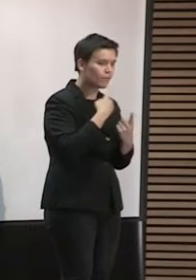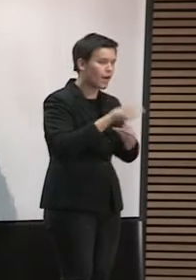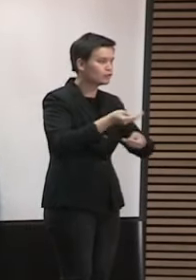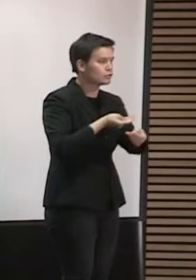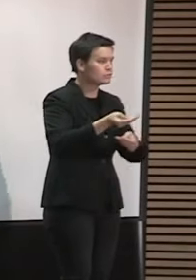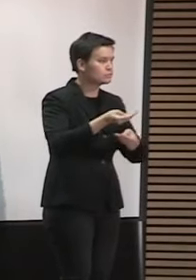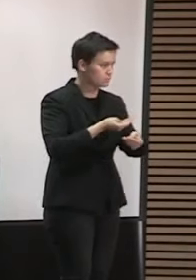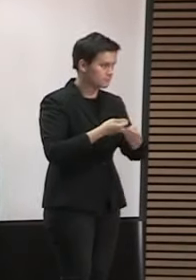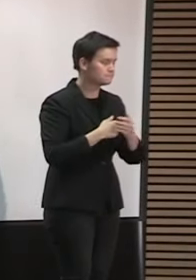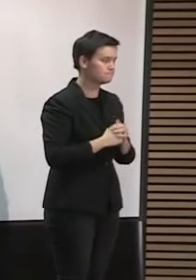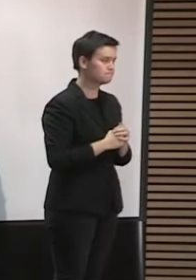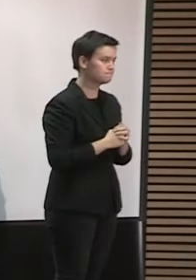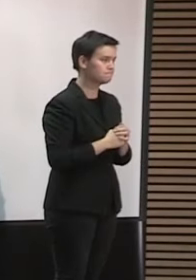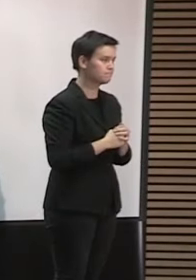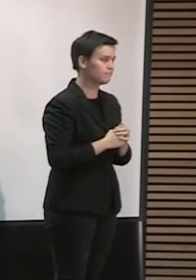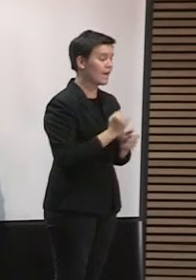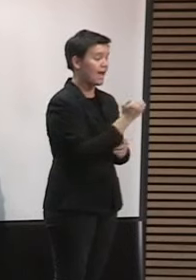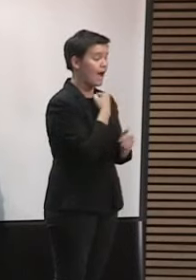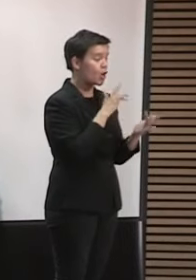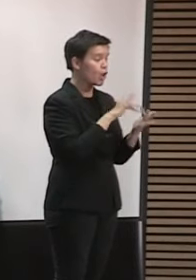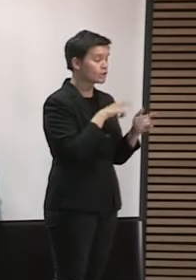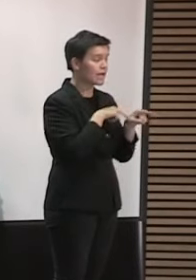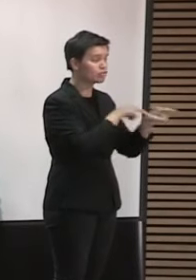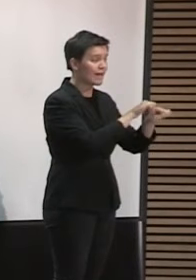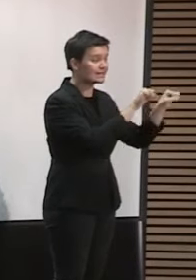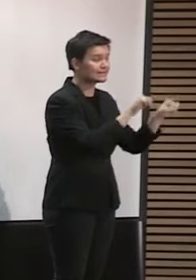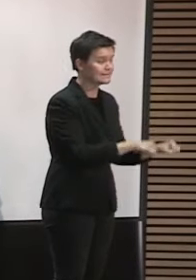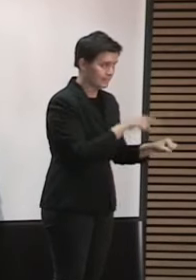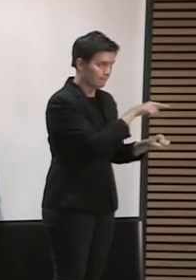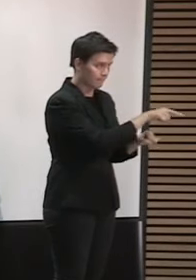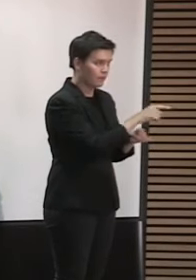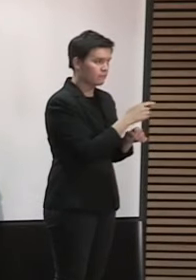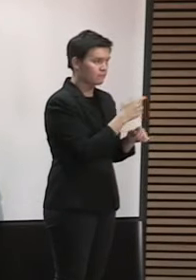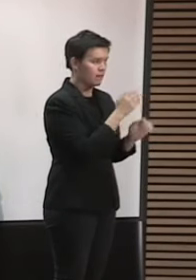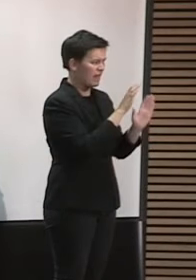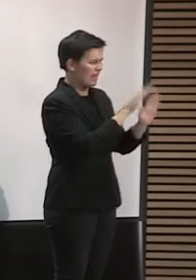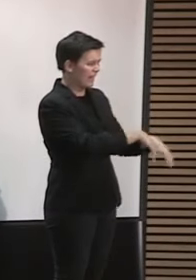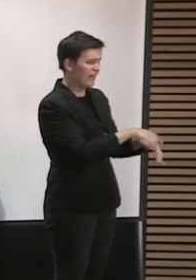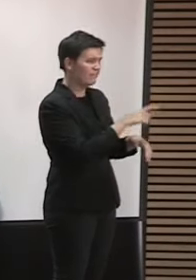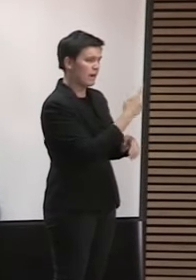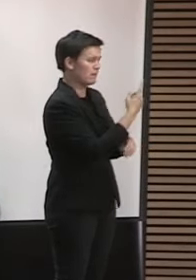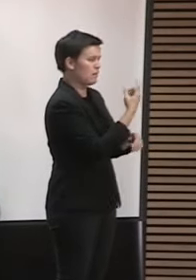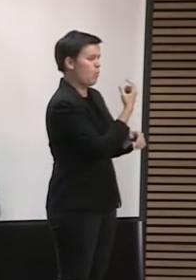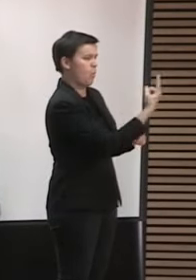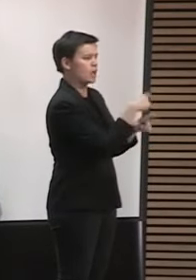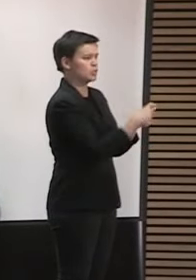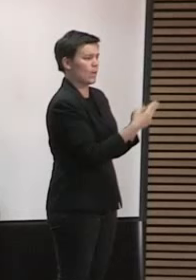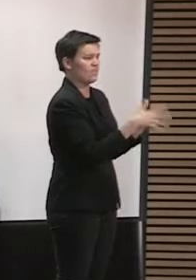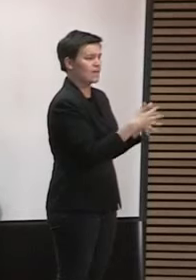there as well. On DHBs, why has